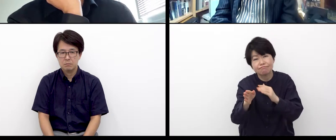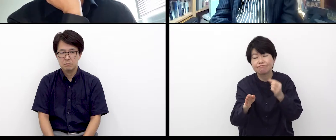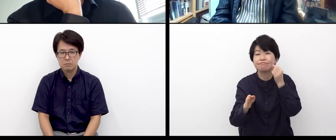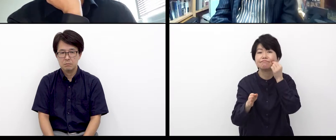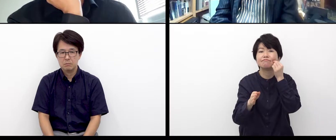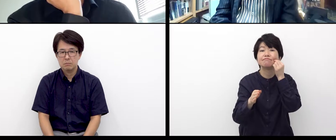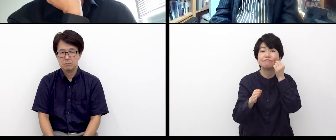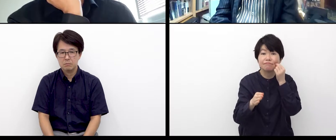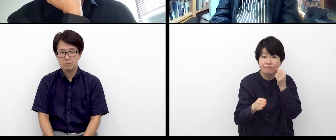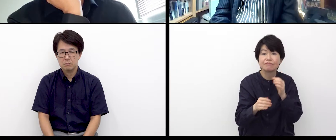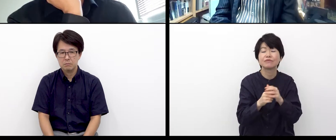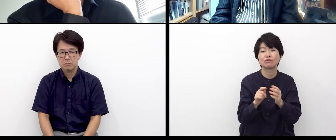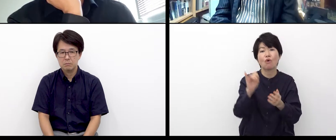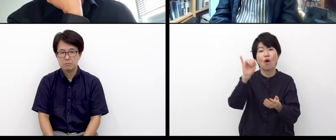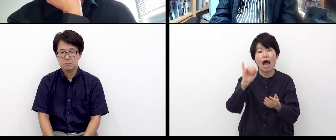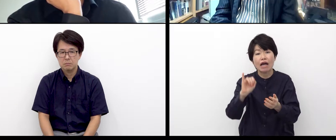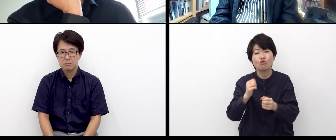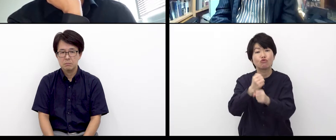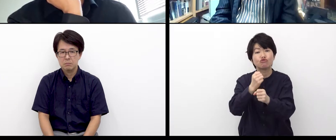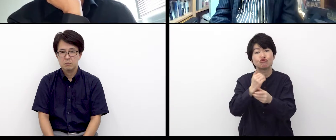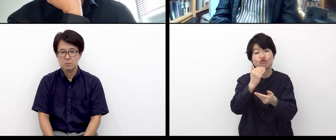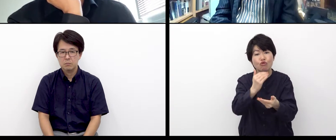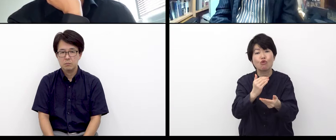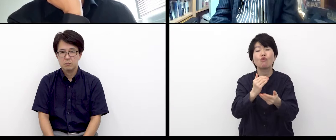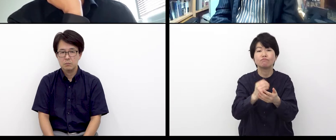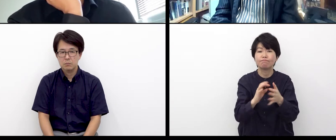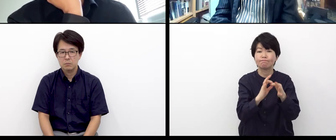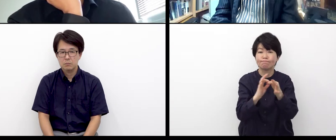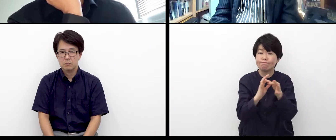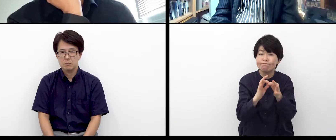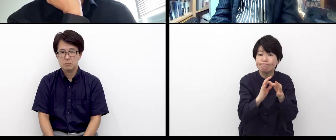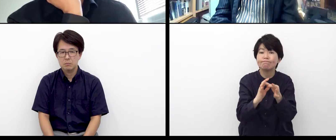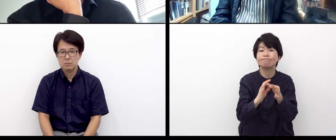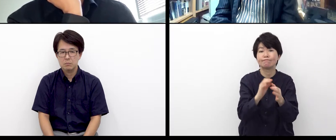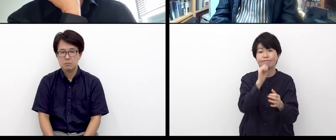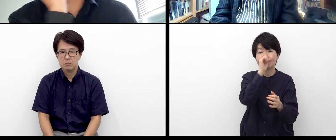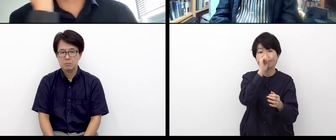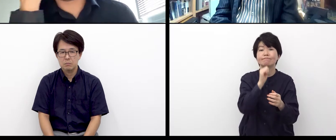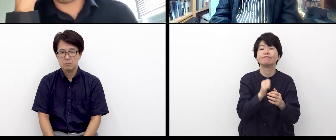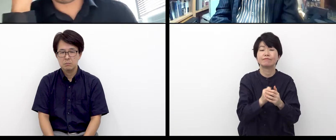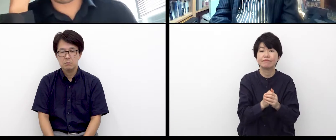though there might be some different conditions between them.